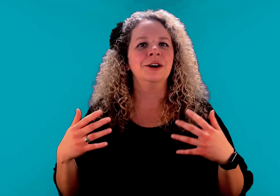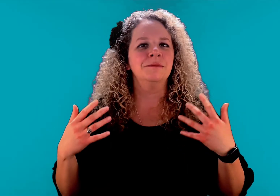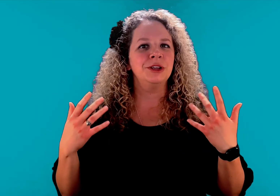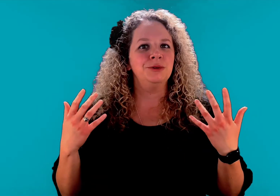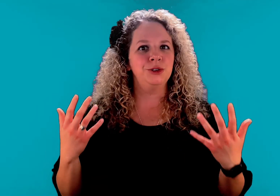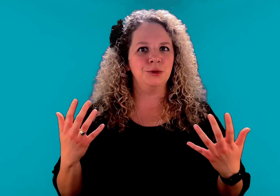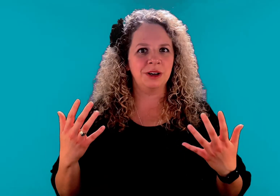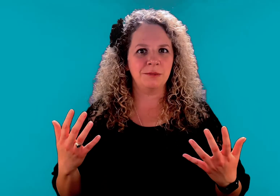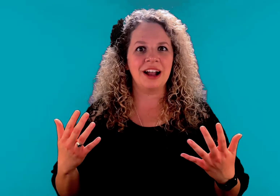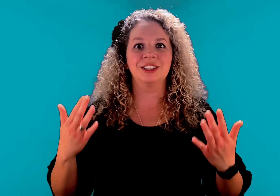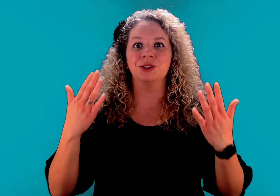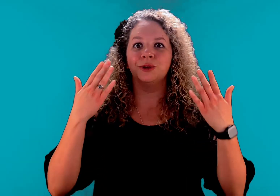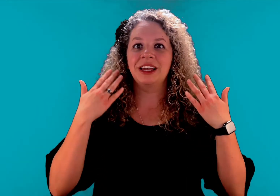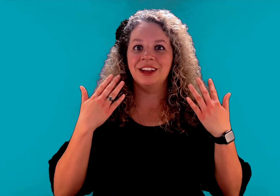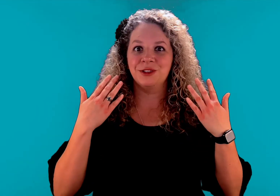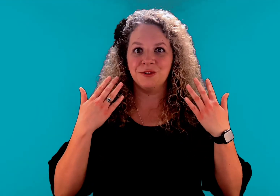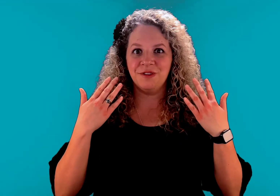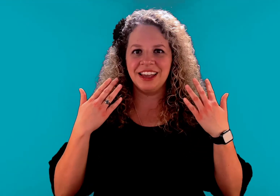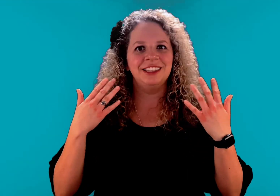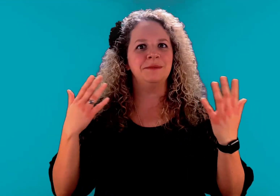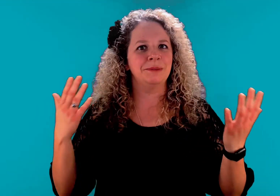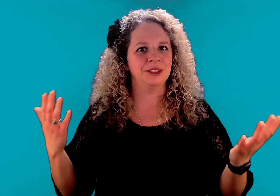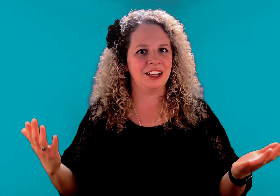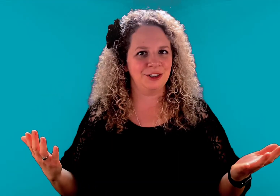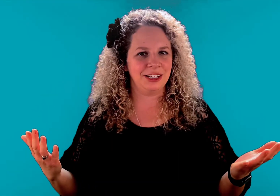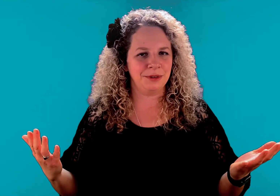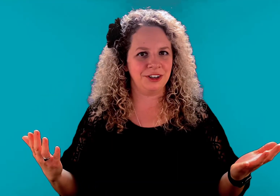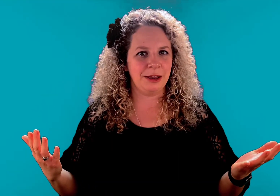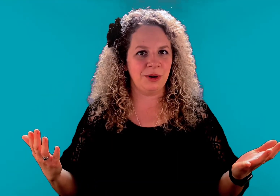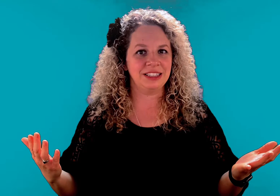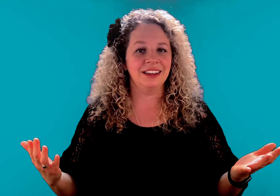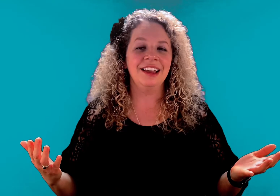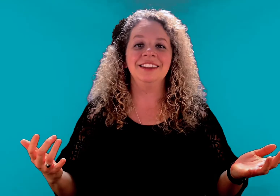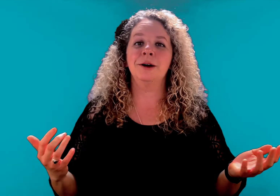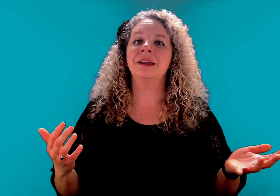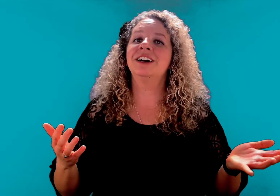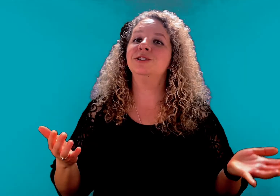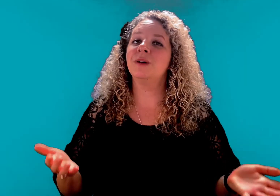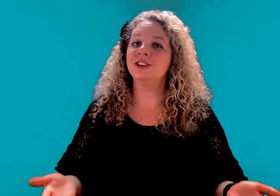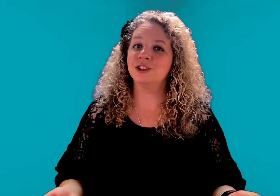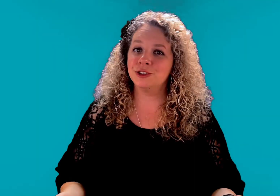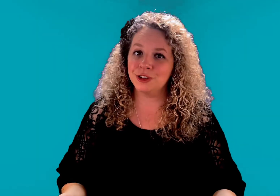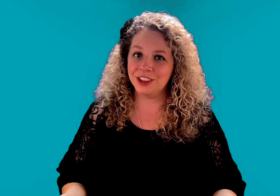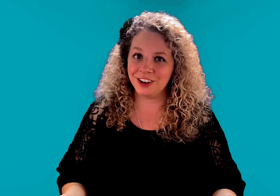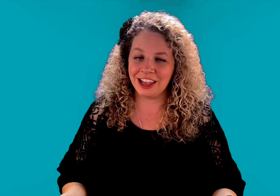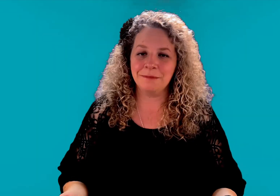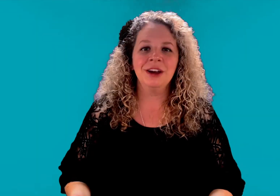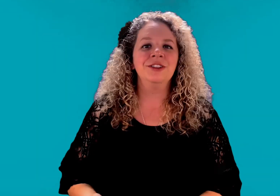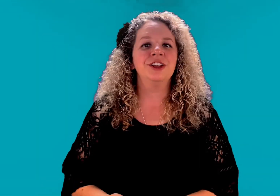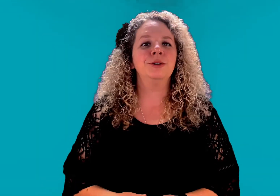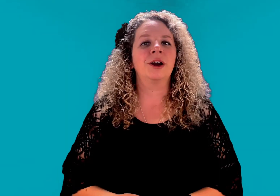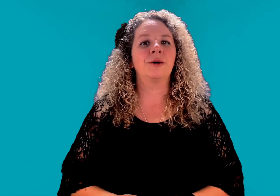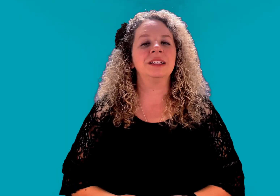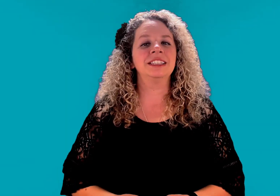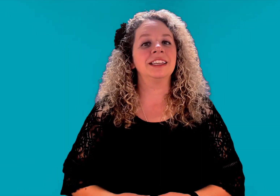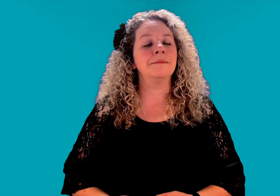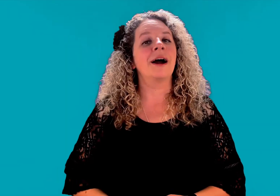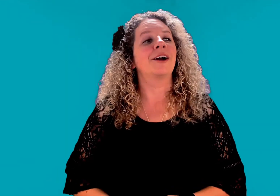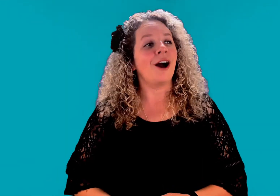but you do want to practice looking at their face to be able to understand what their name was. Now, because you understood their name, then you are going to sign back "Oh,